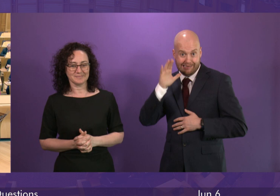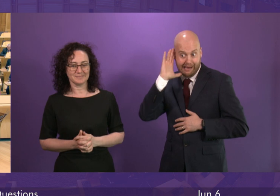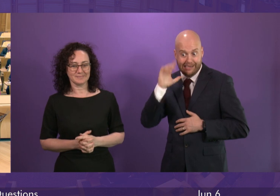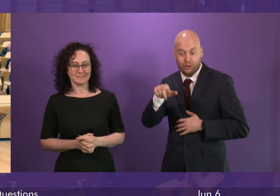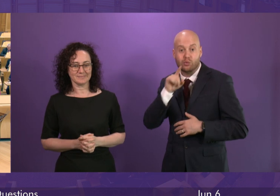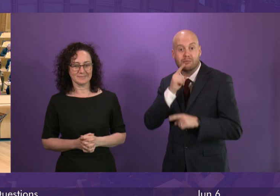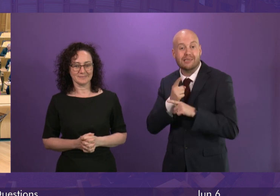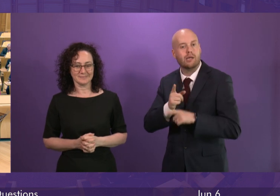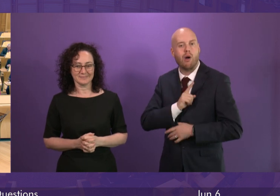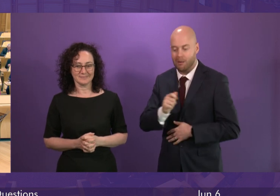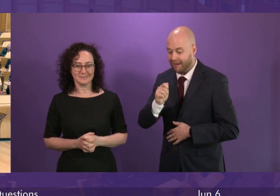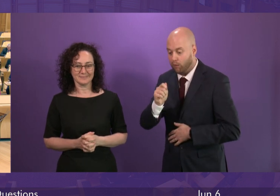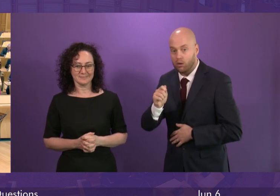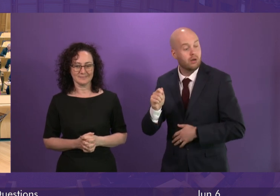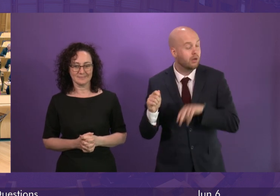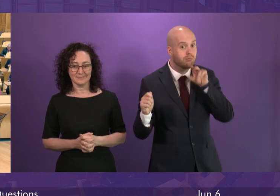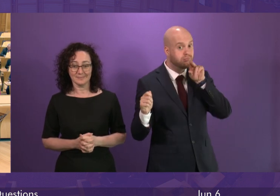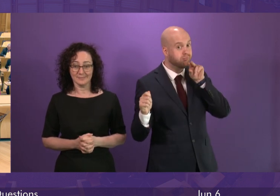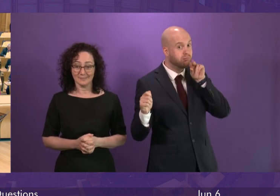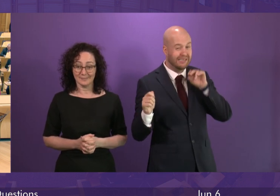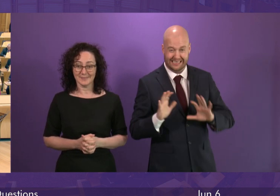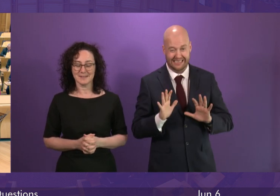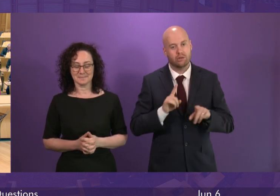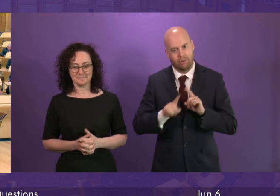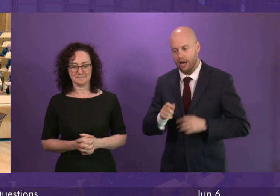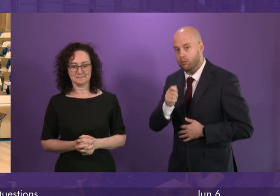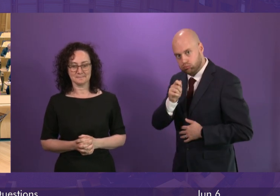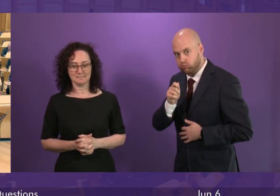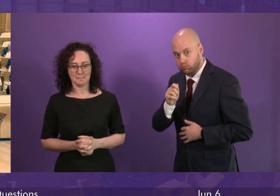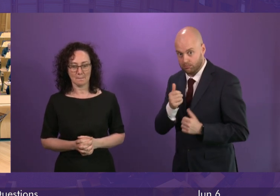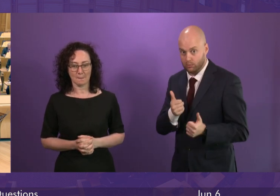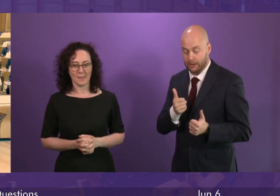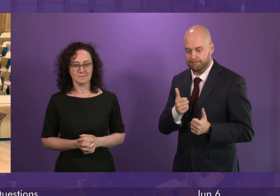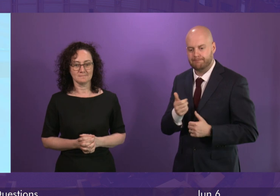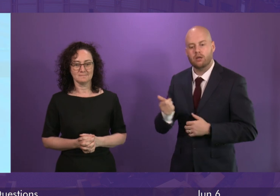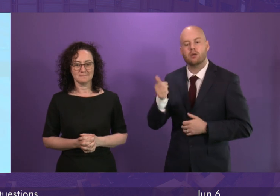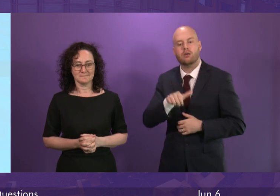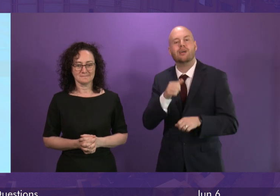so try to face the front when you are making your remarks.